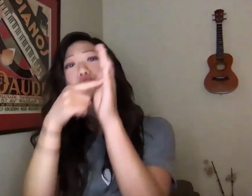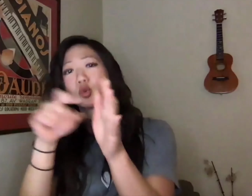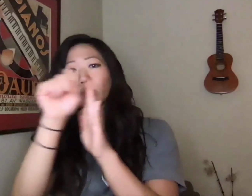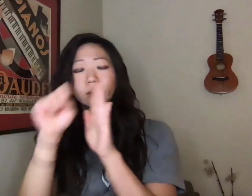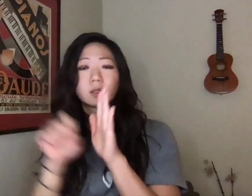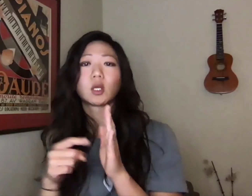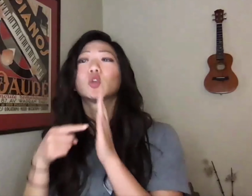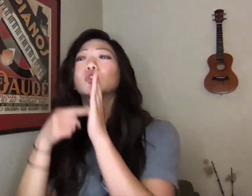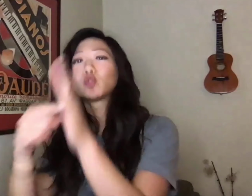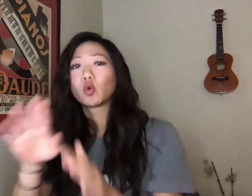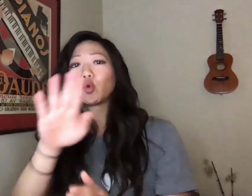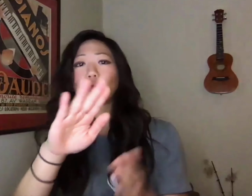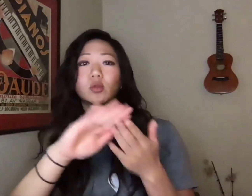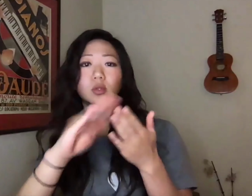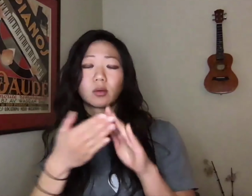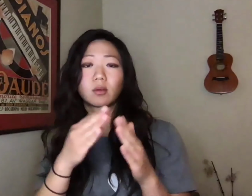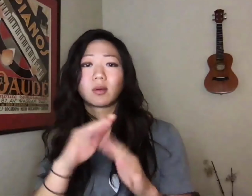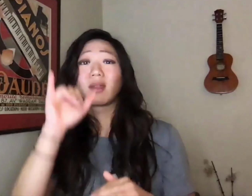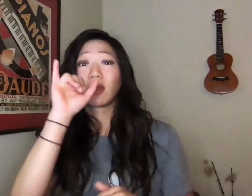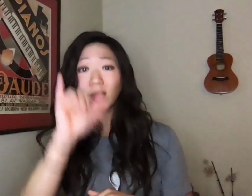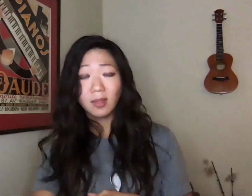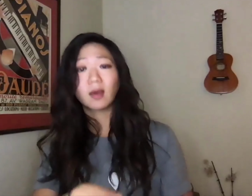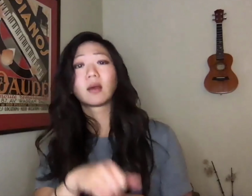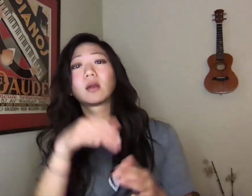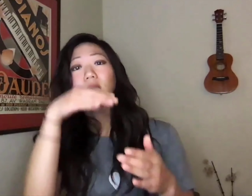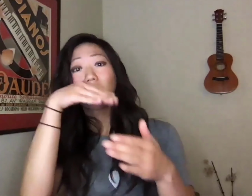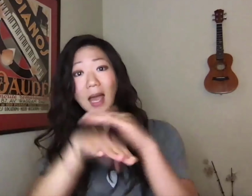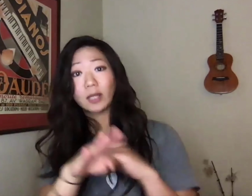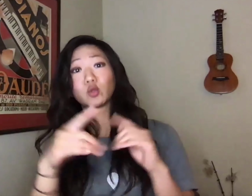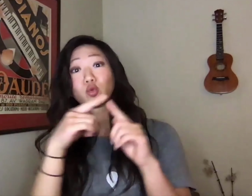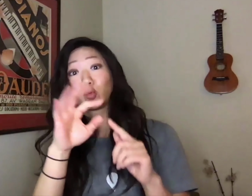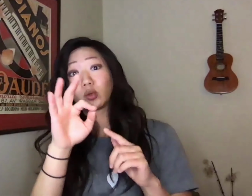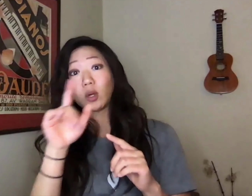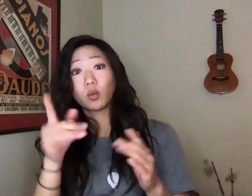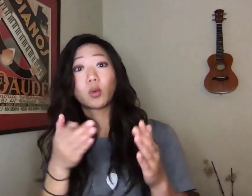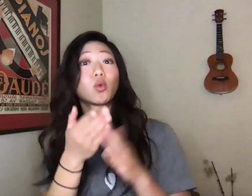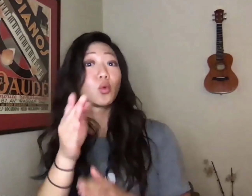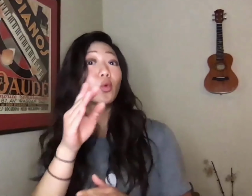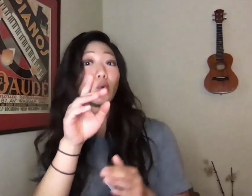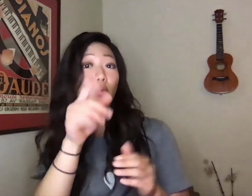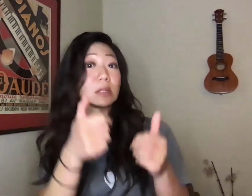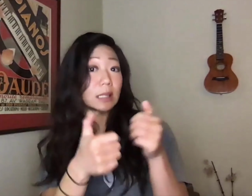Share these stories with your government, state legislators, and your local community!